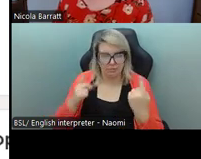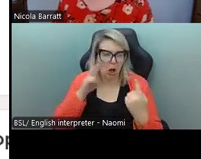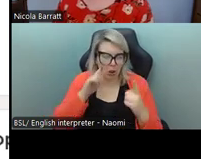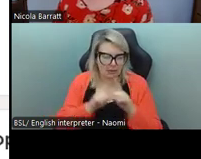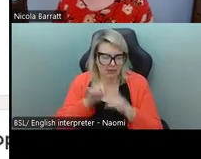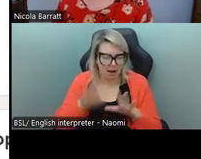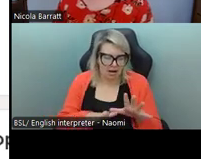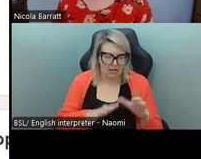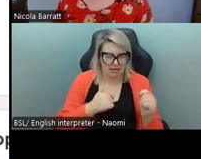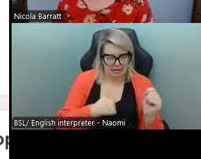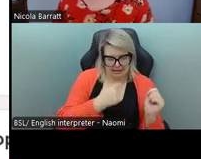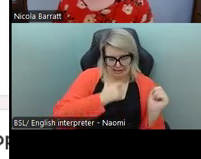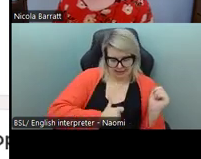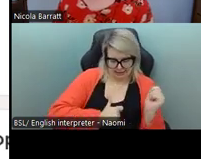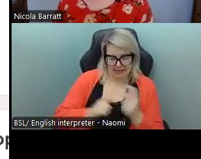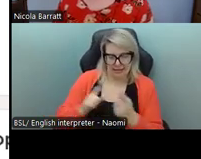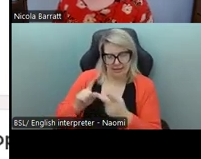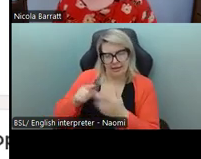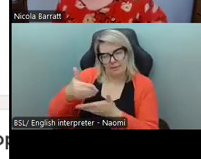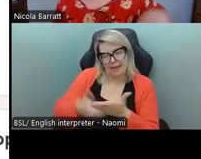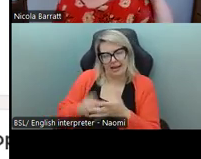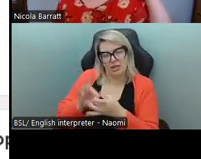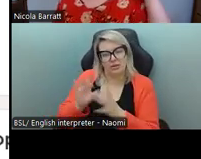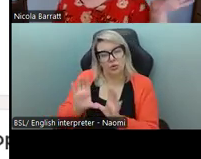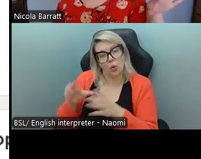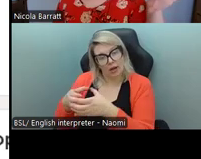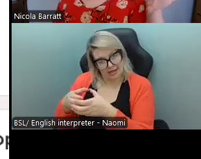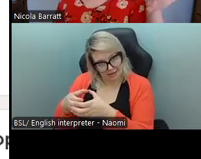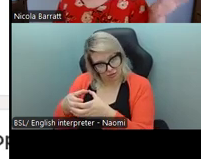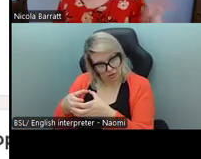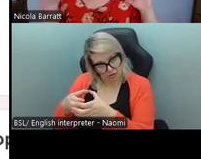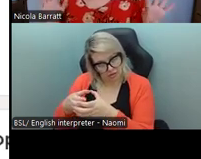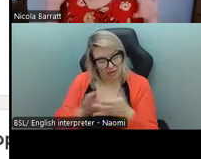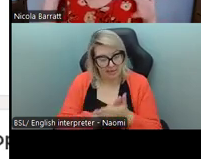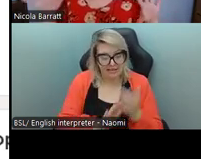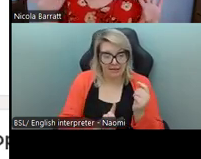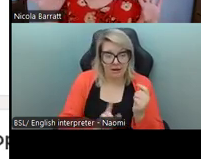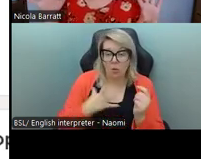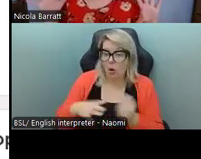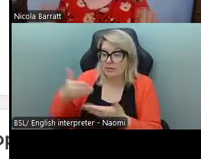If you're running a page for an organization, you need to make your profile first, and then you can make your page.